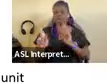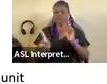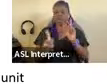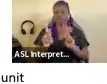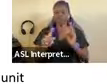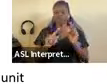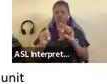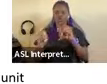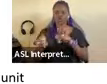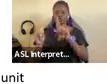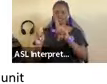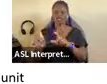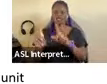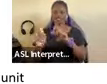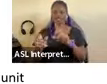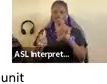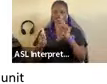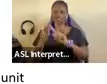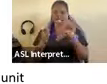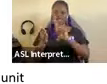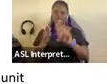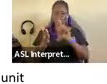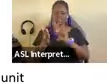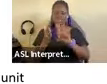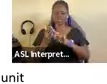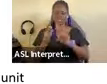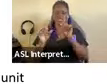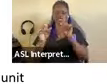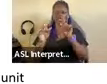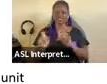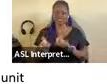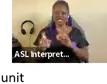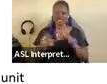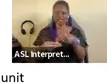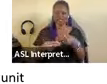state will provide the testing materials and training necessary for you to set up